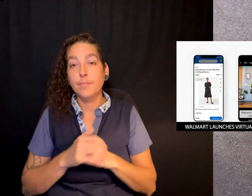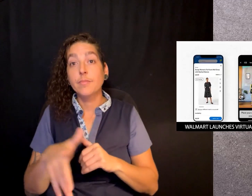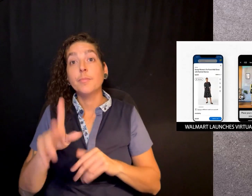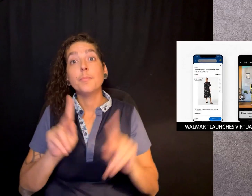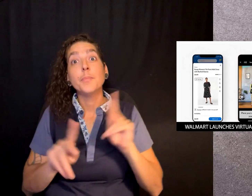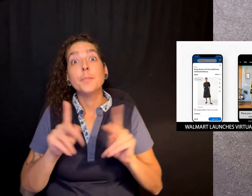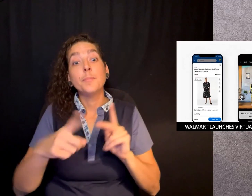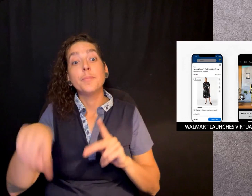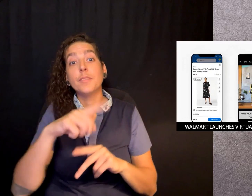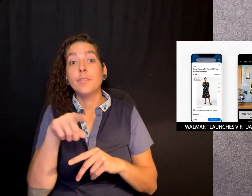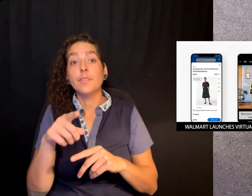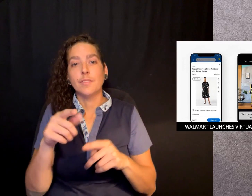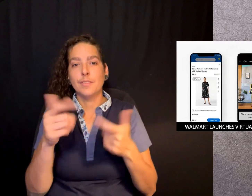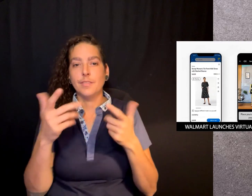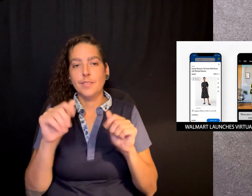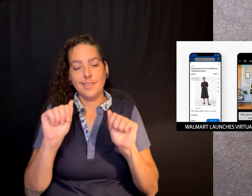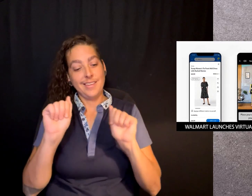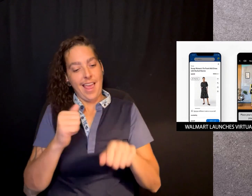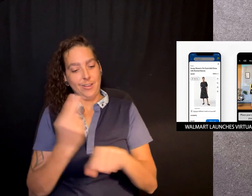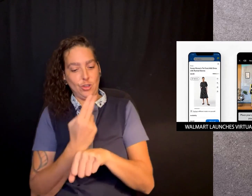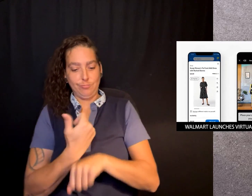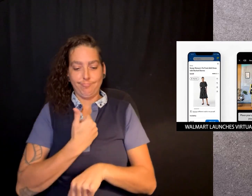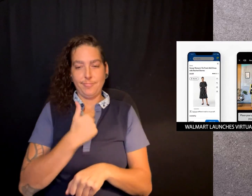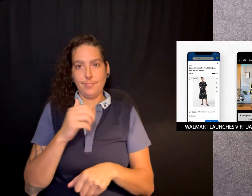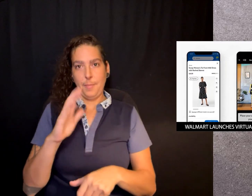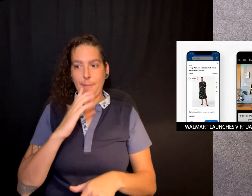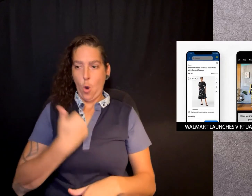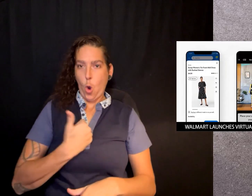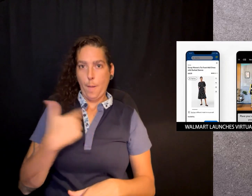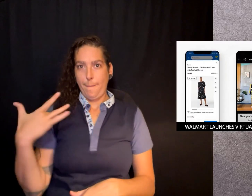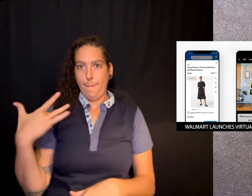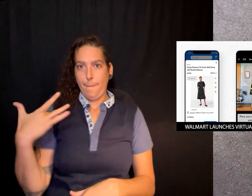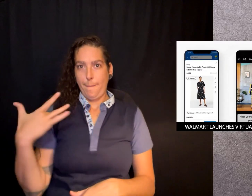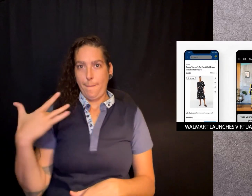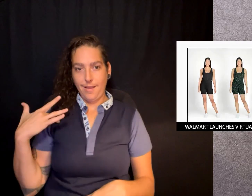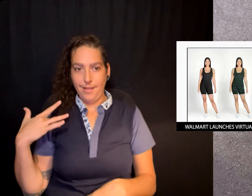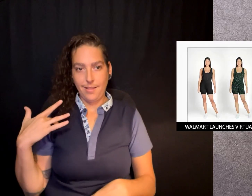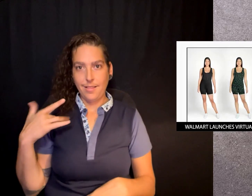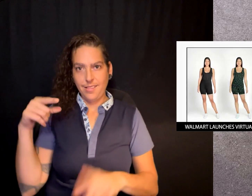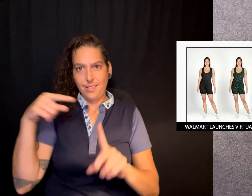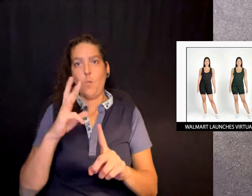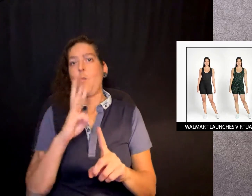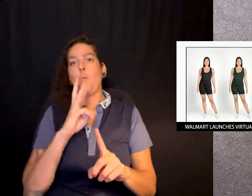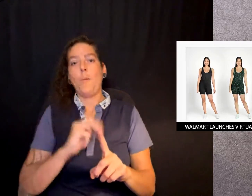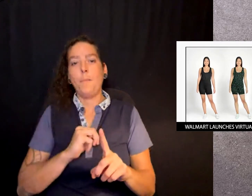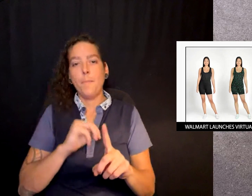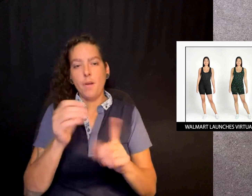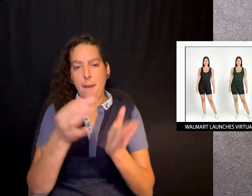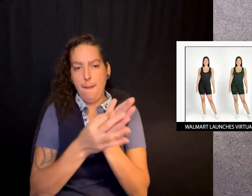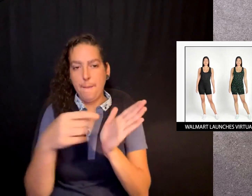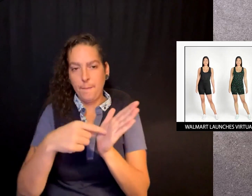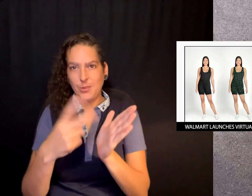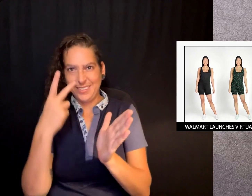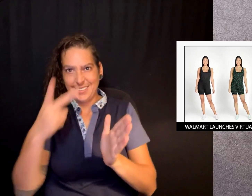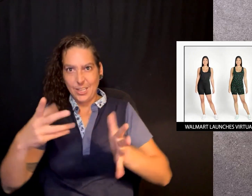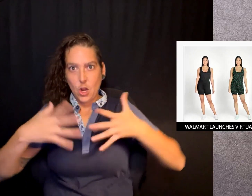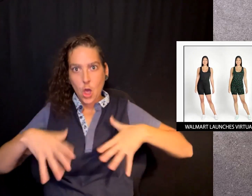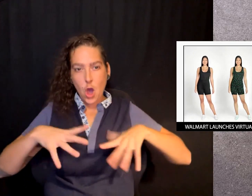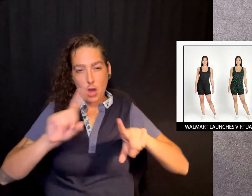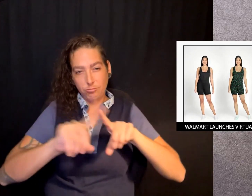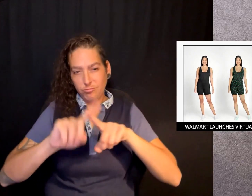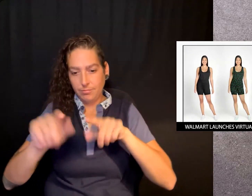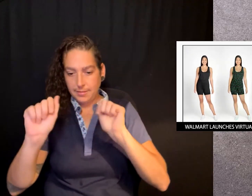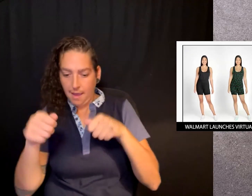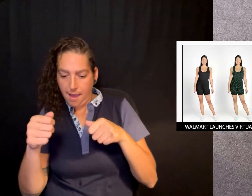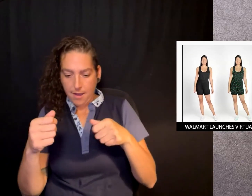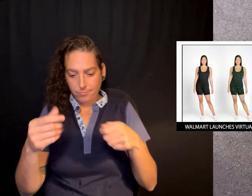can use the be your own model on the Walmart app to see how clothes will fit them with